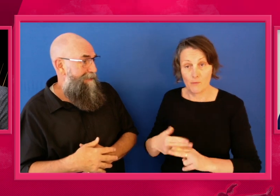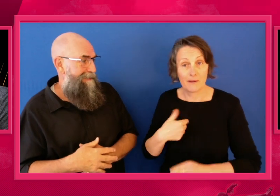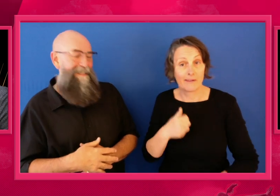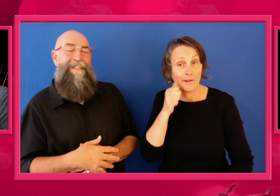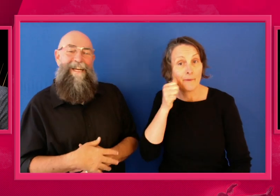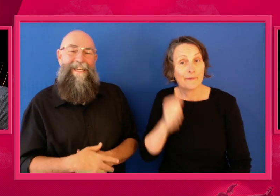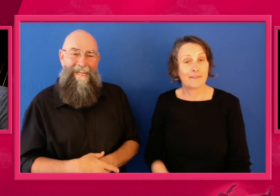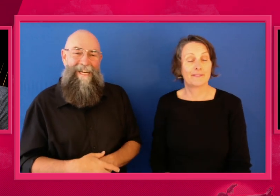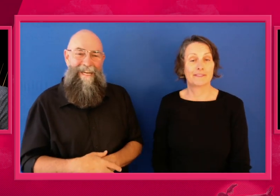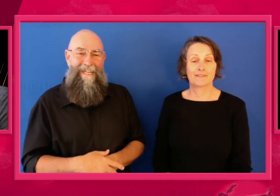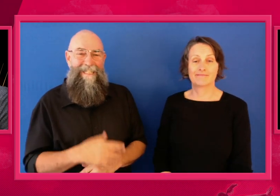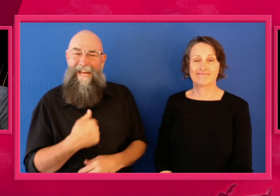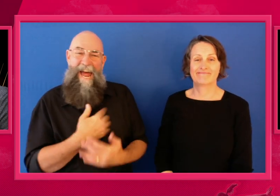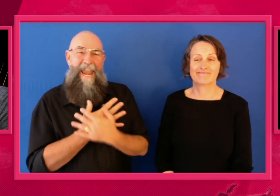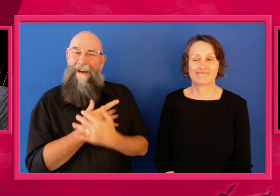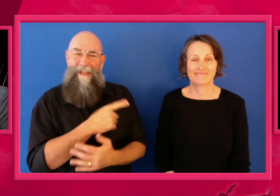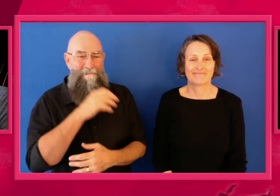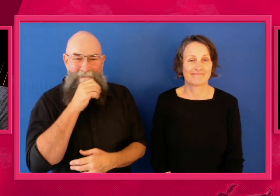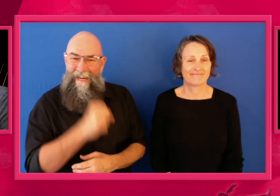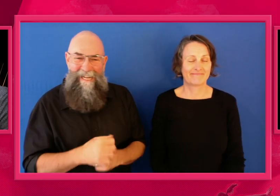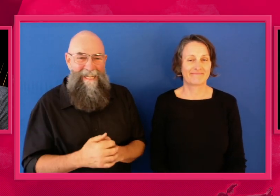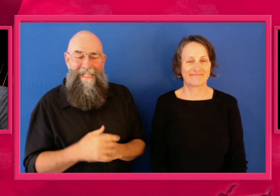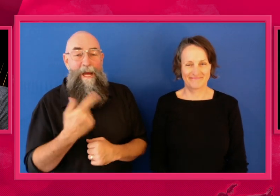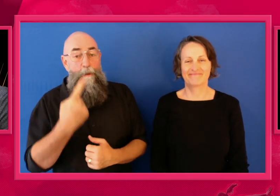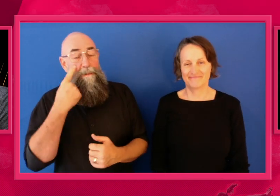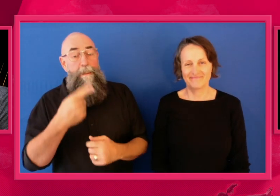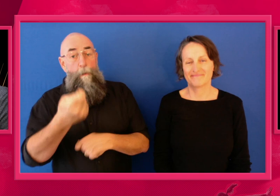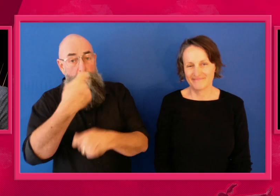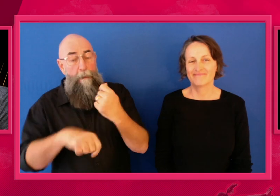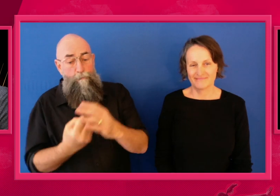coffee. I love that bloke, hey. To see him grow into the man that he is, meeting him